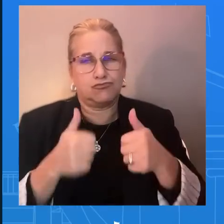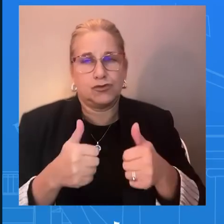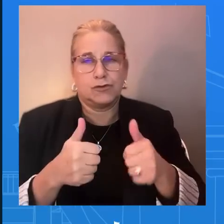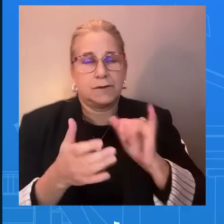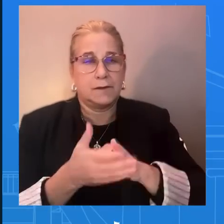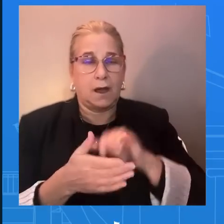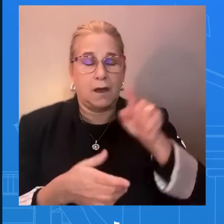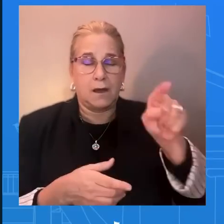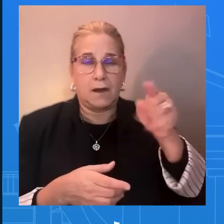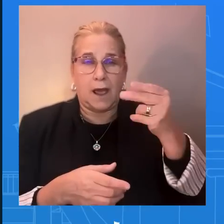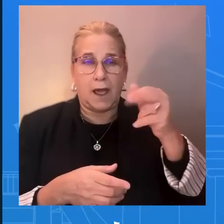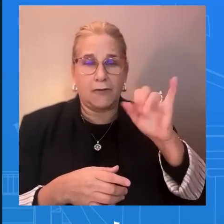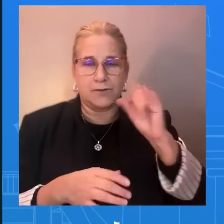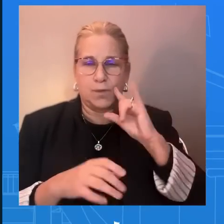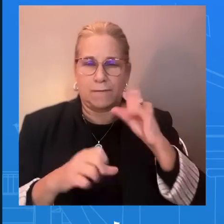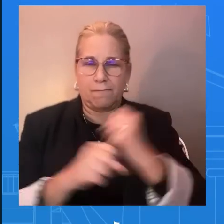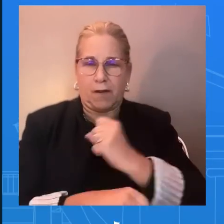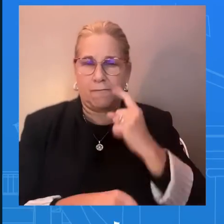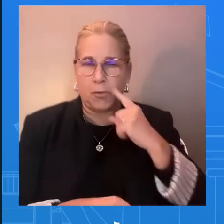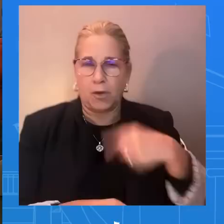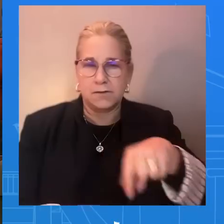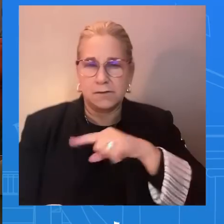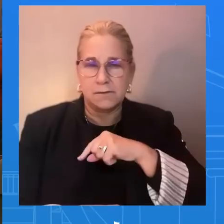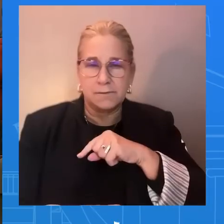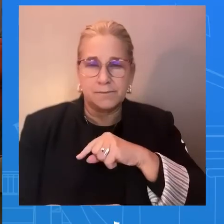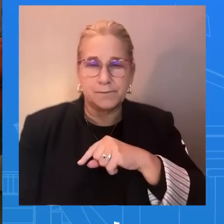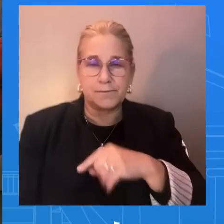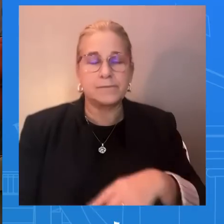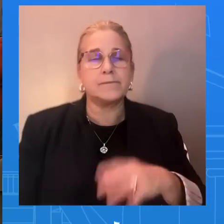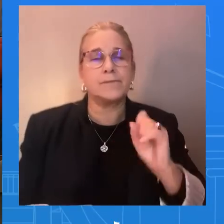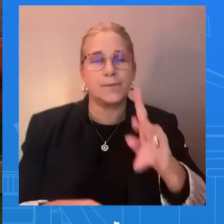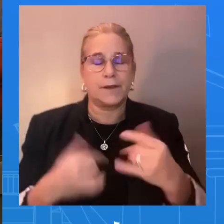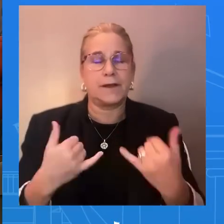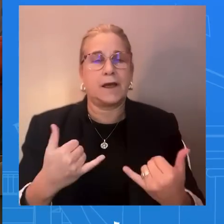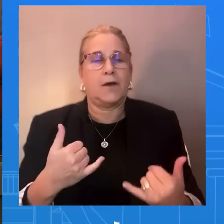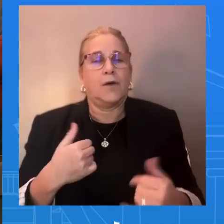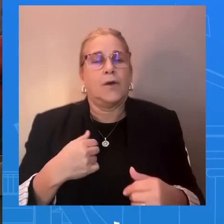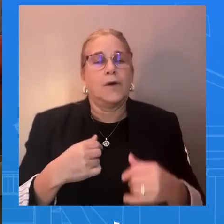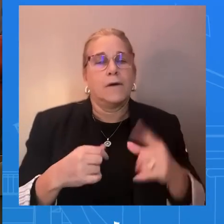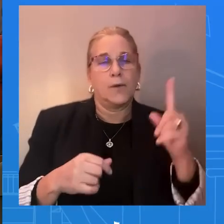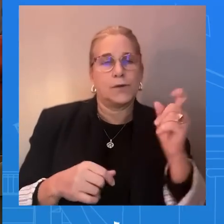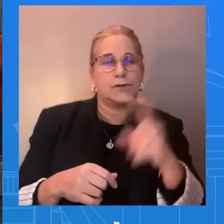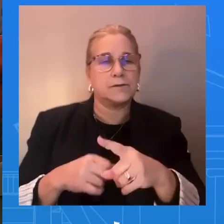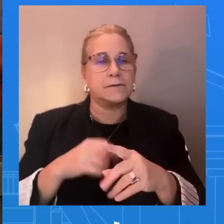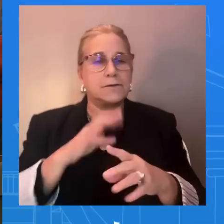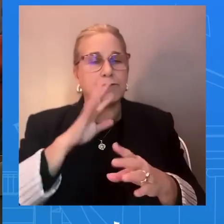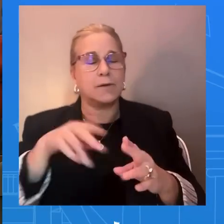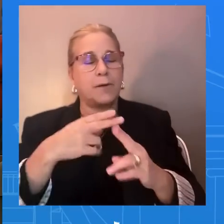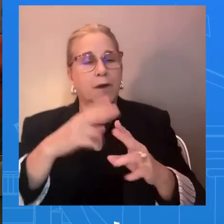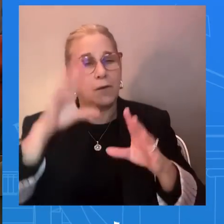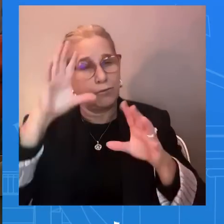Later today, the president is doing the National Arts and Humanities reception. Can you tell us about that event: Who’s going to be honored? Who’s coming here to the White House today for that?